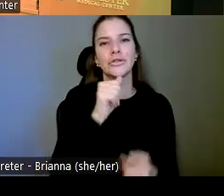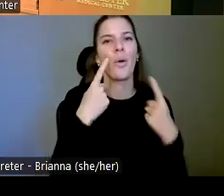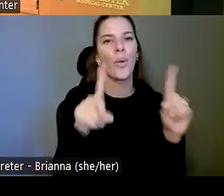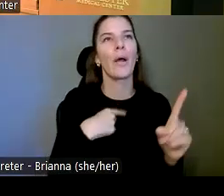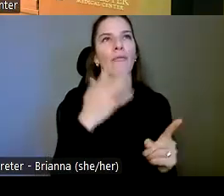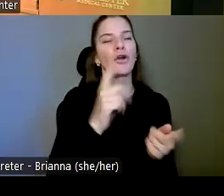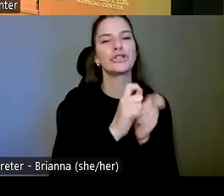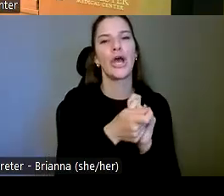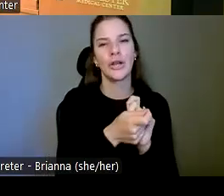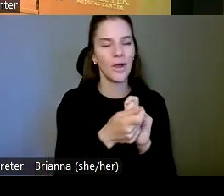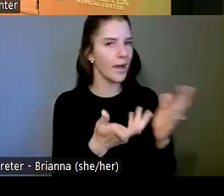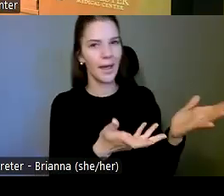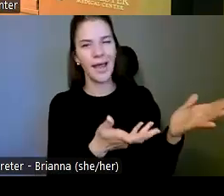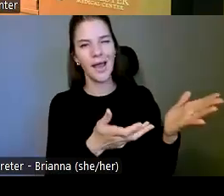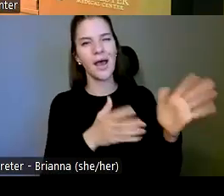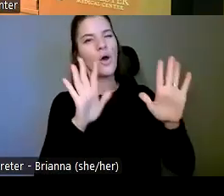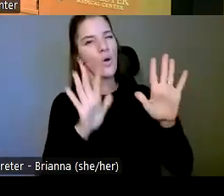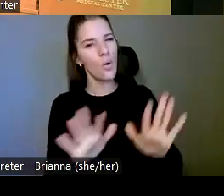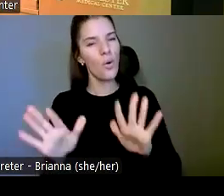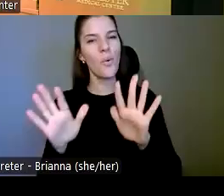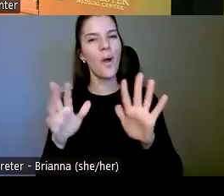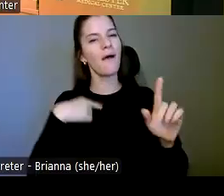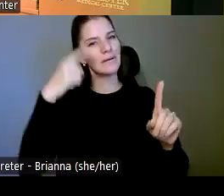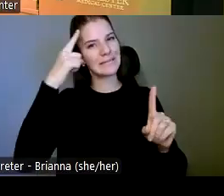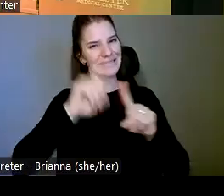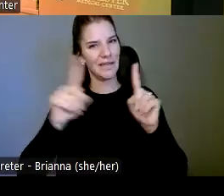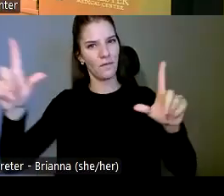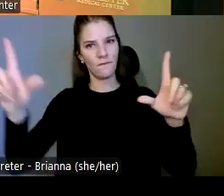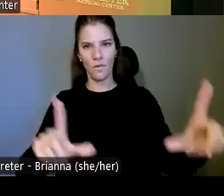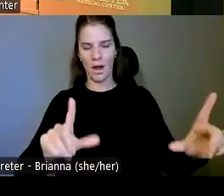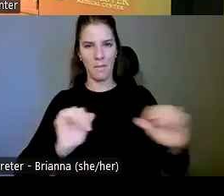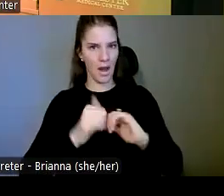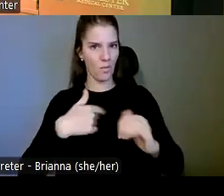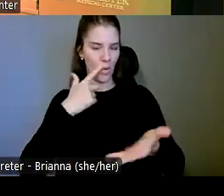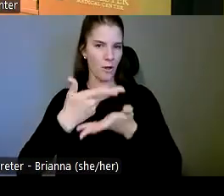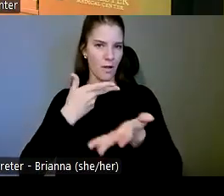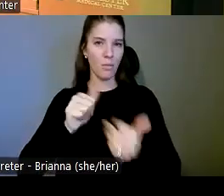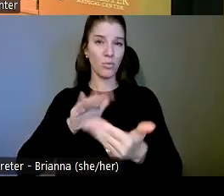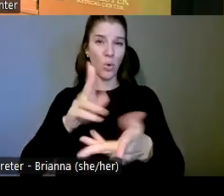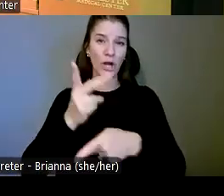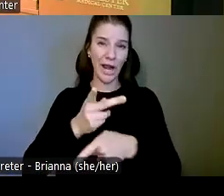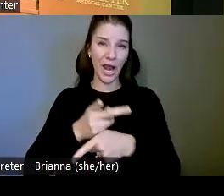a totally different way of looking at um our approach to care and I think that it does tie